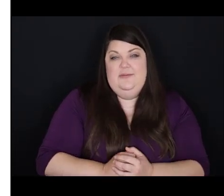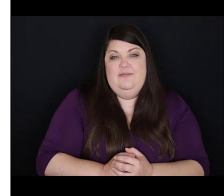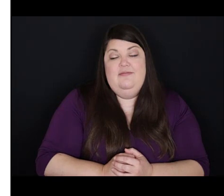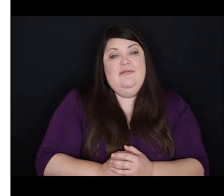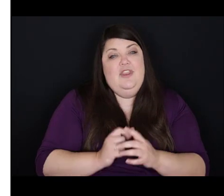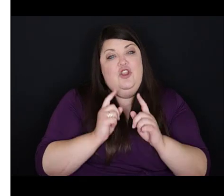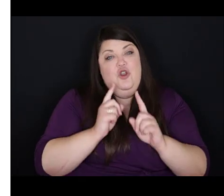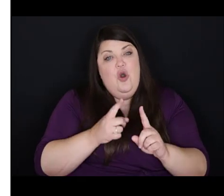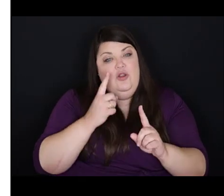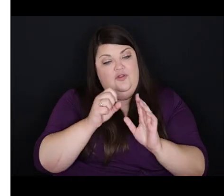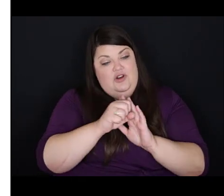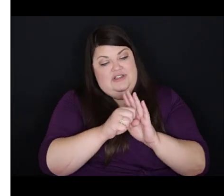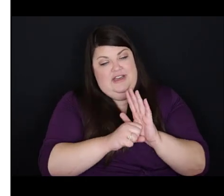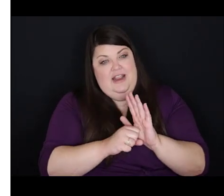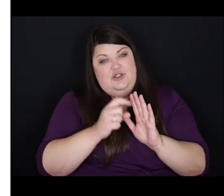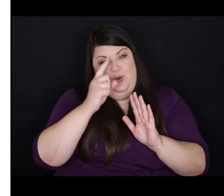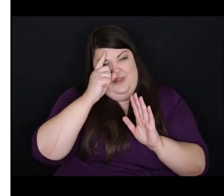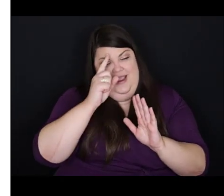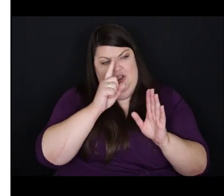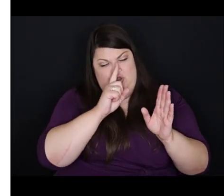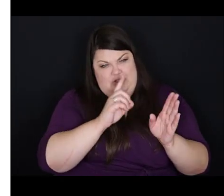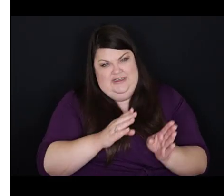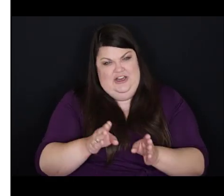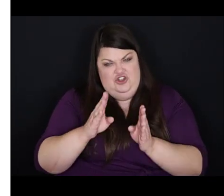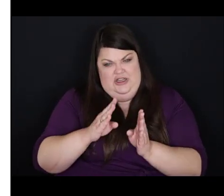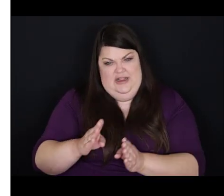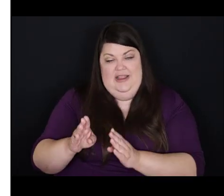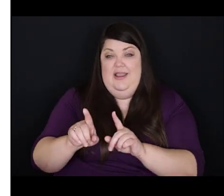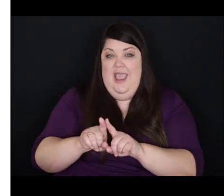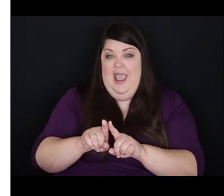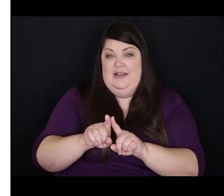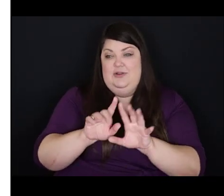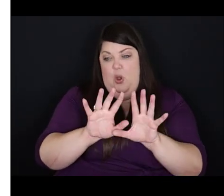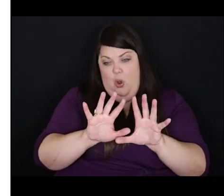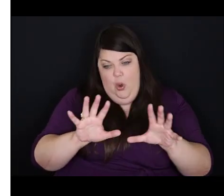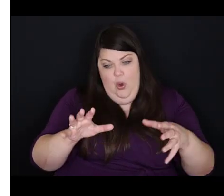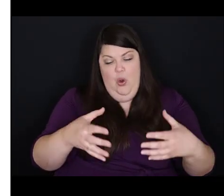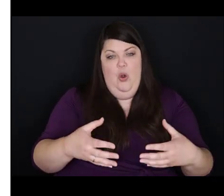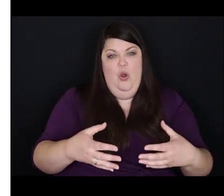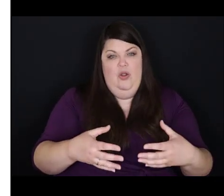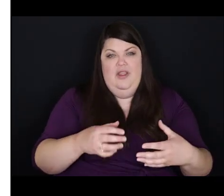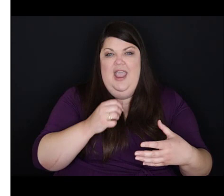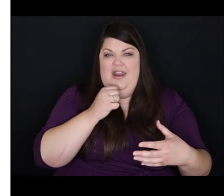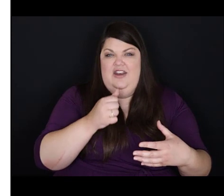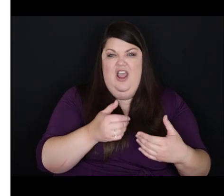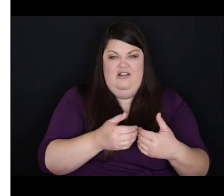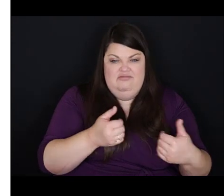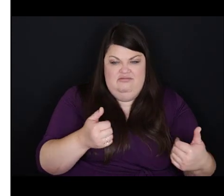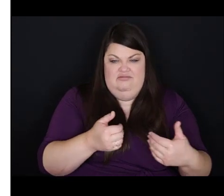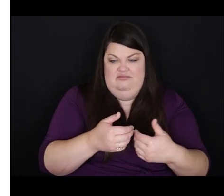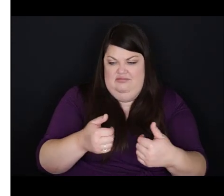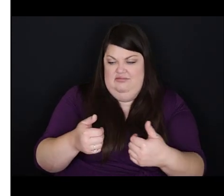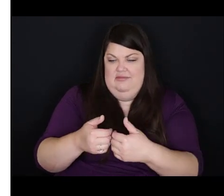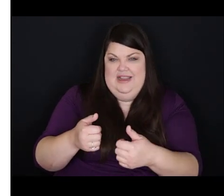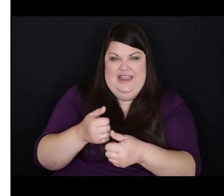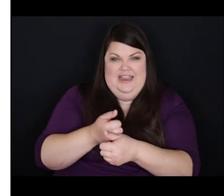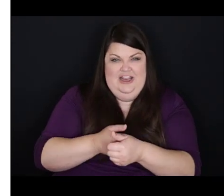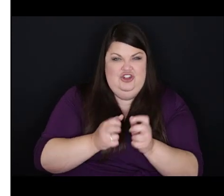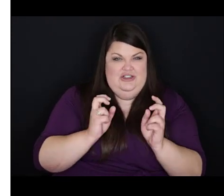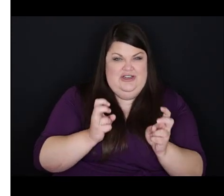is for States to think strategically as a whole and to not silo out each Title’s individual work.